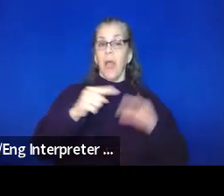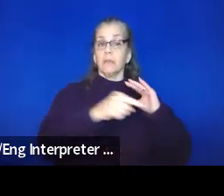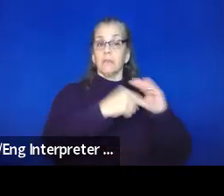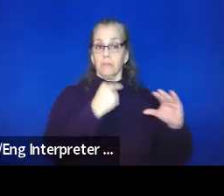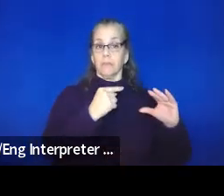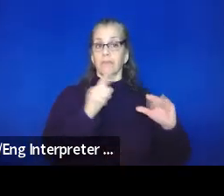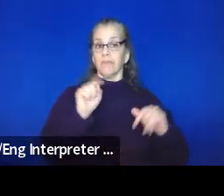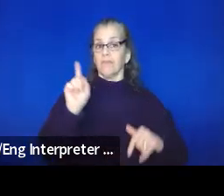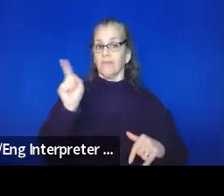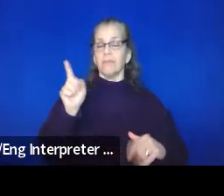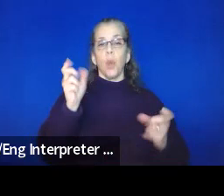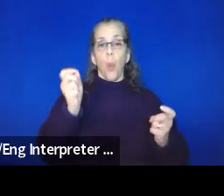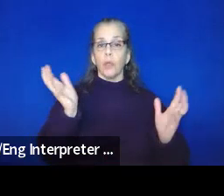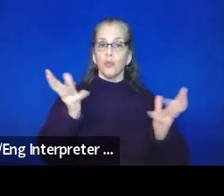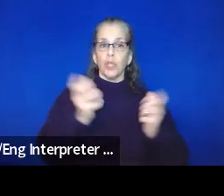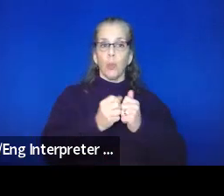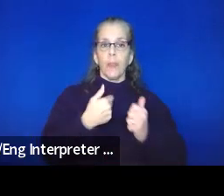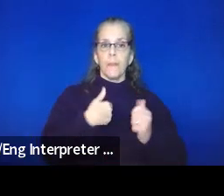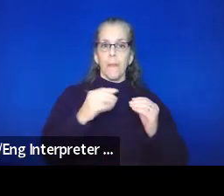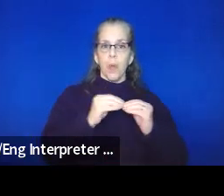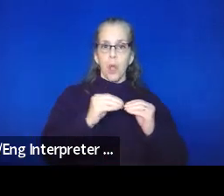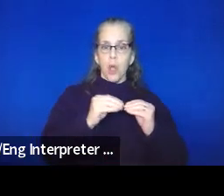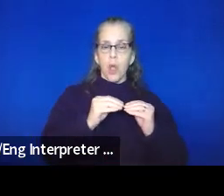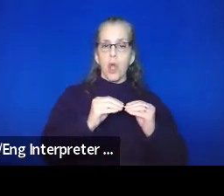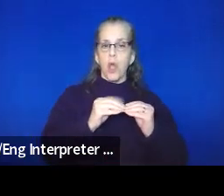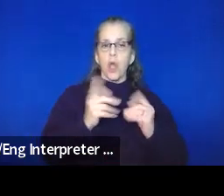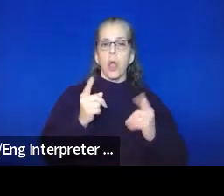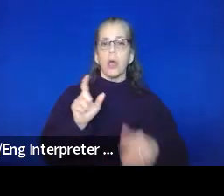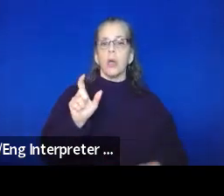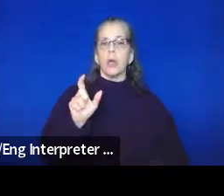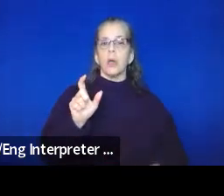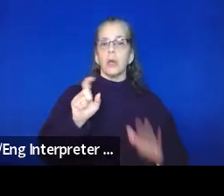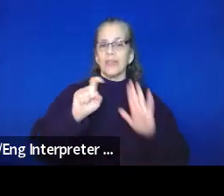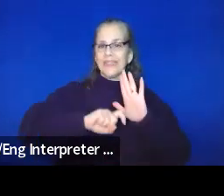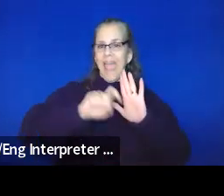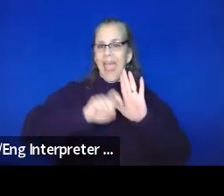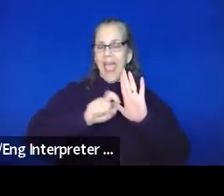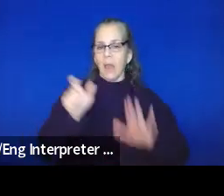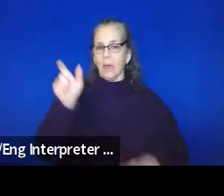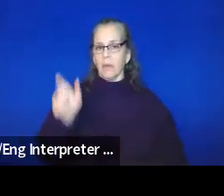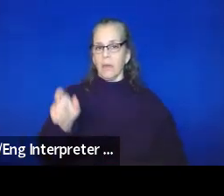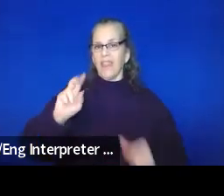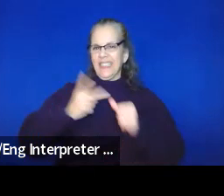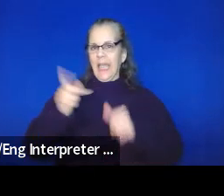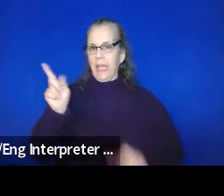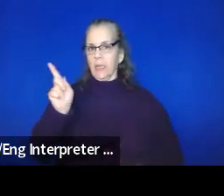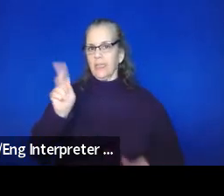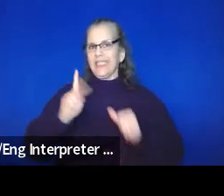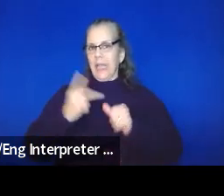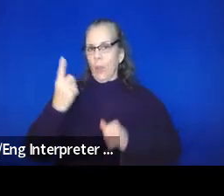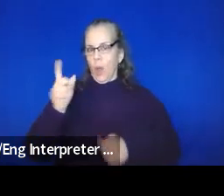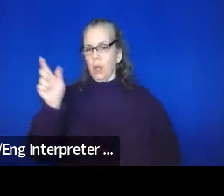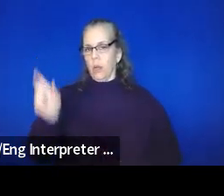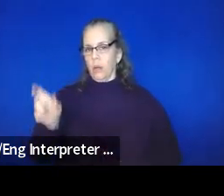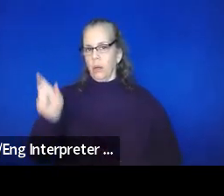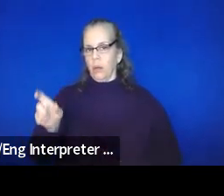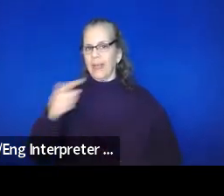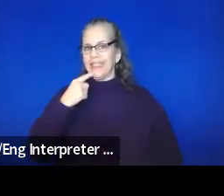me more about things if we don't have time today, you can go to the second QR code and